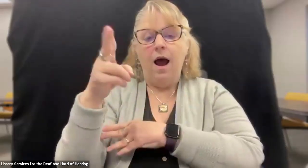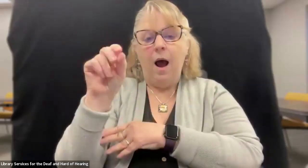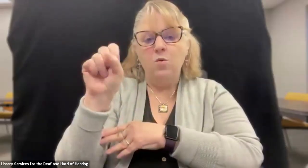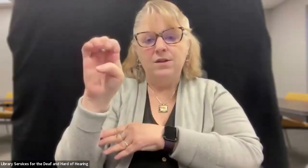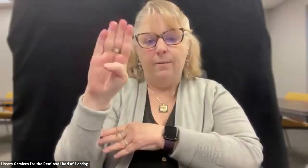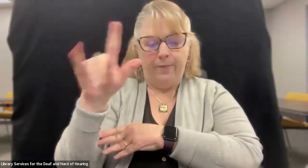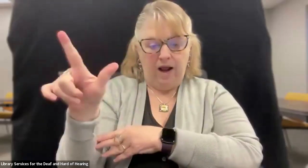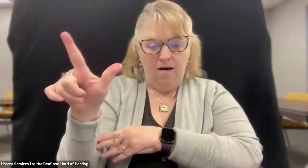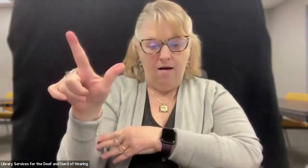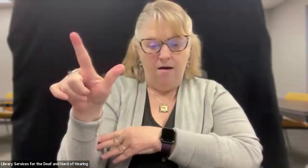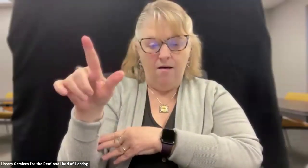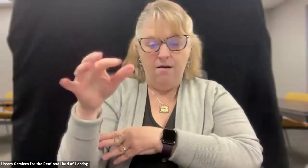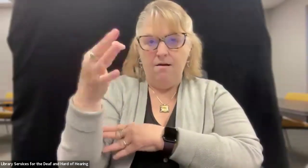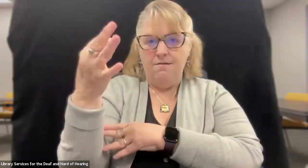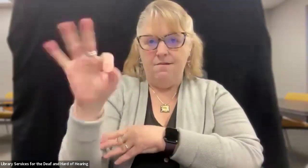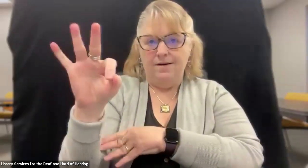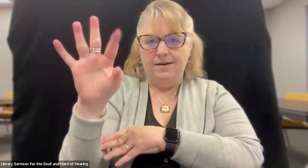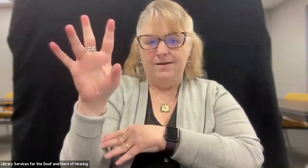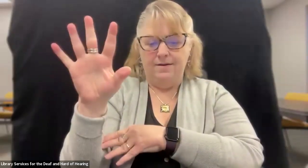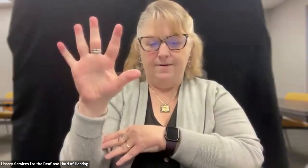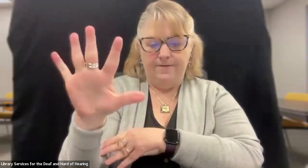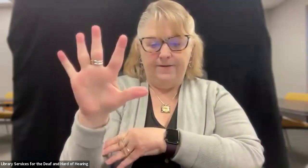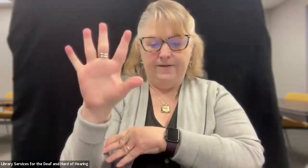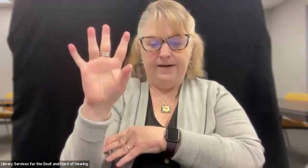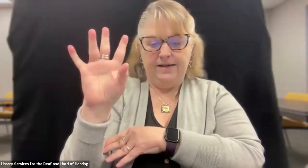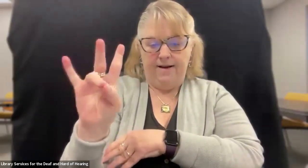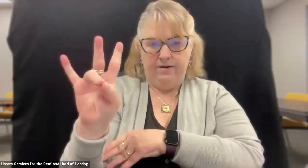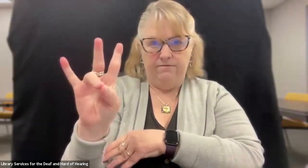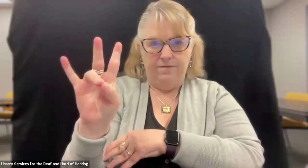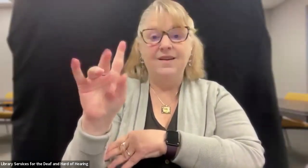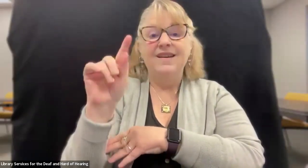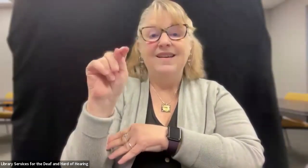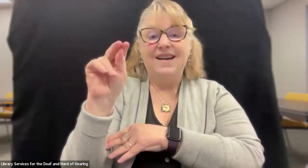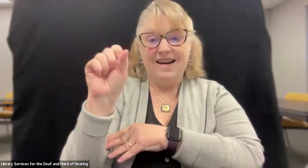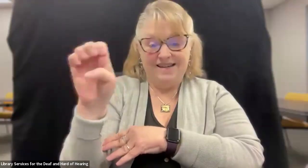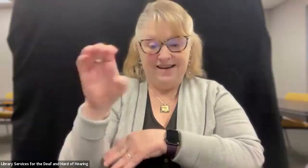introduced the House Bill 1957,